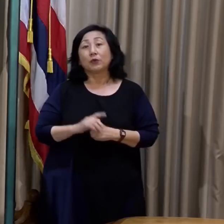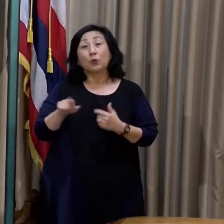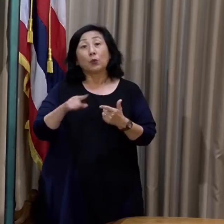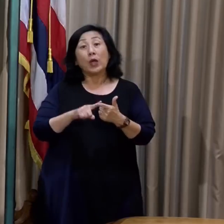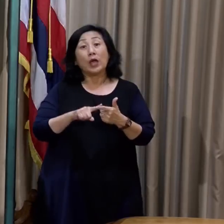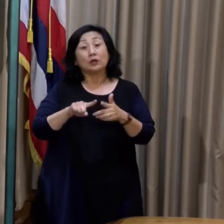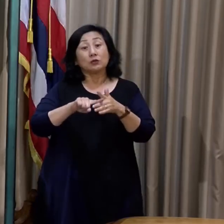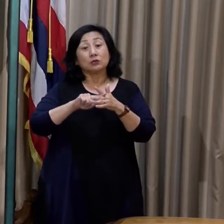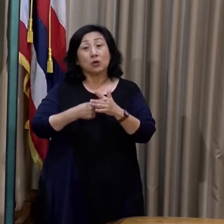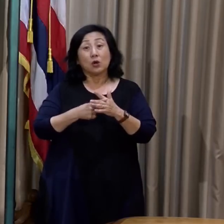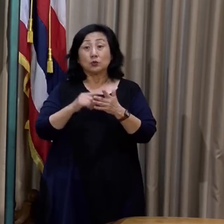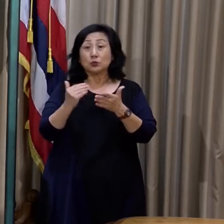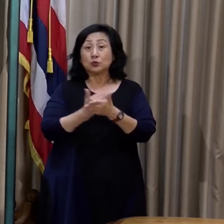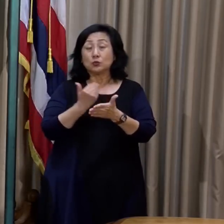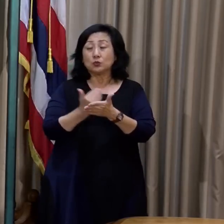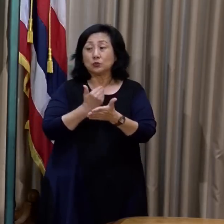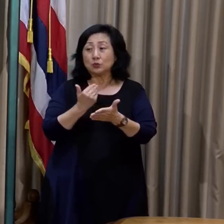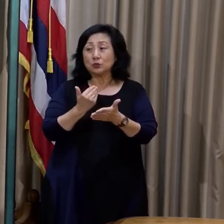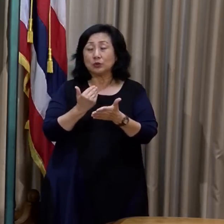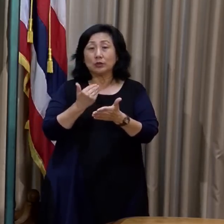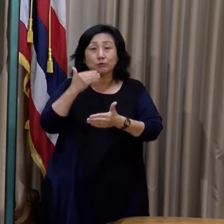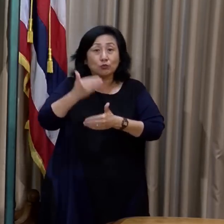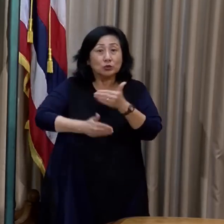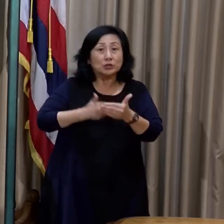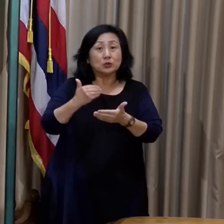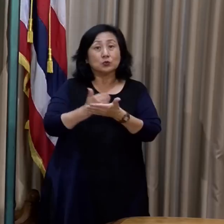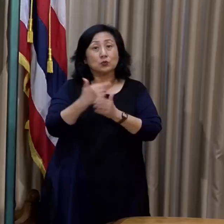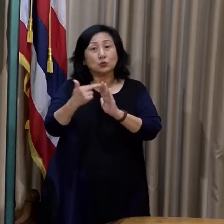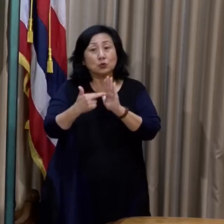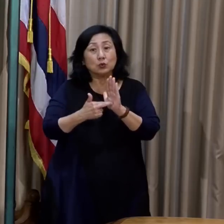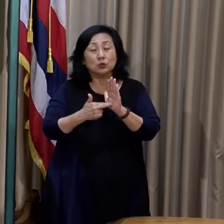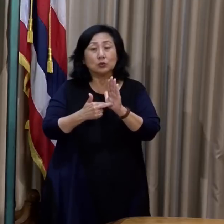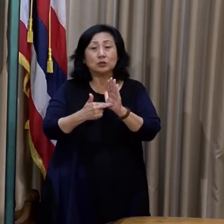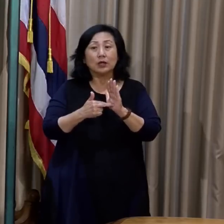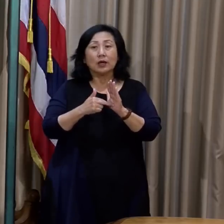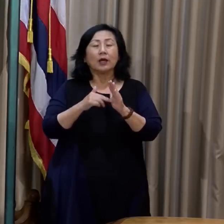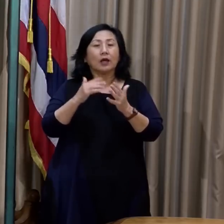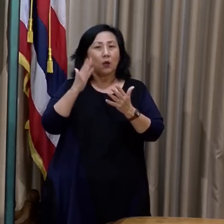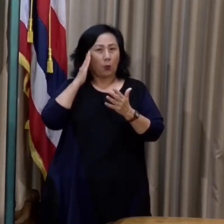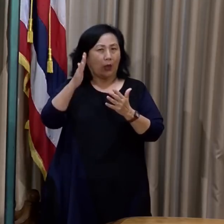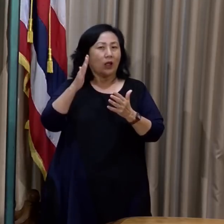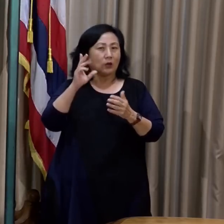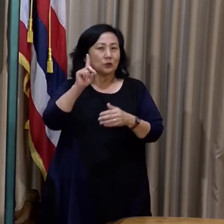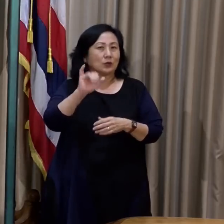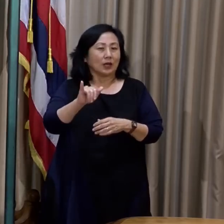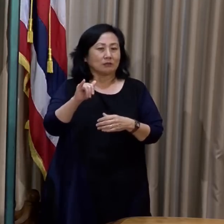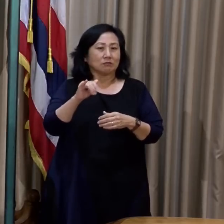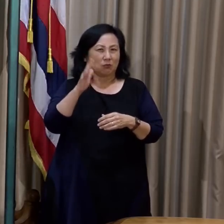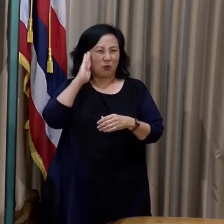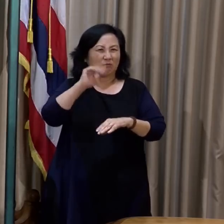AND SECURITY OF OUR COMMUNITY. WE DO ANTICIPATE IMPLEMENTING